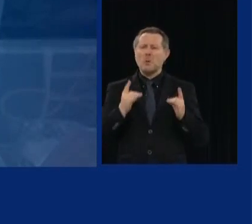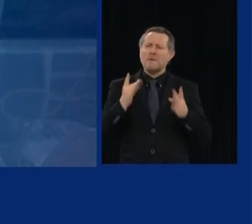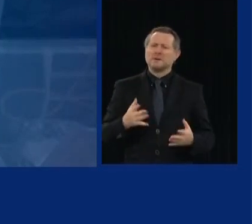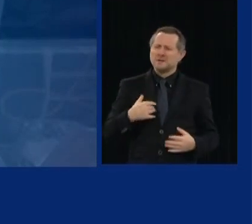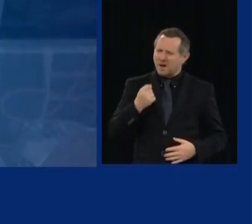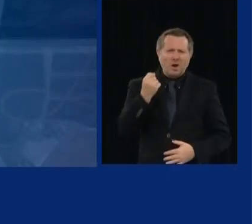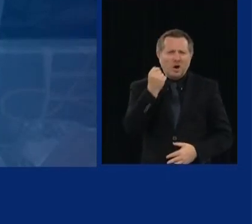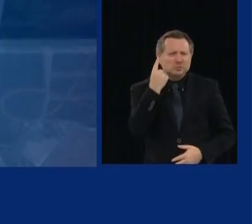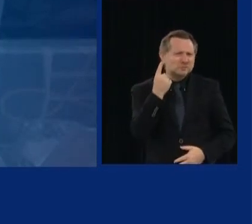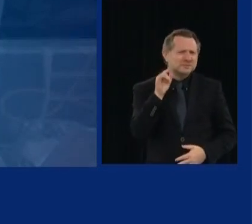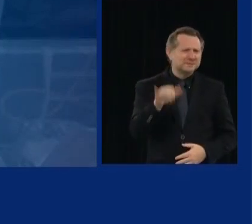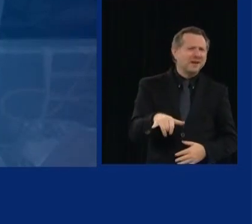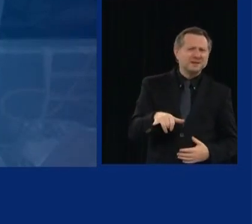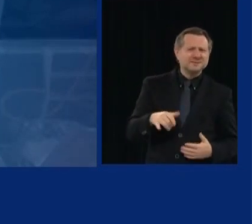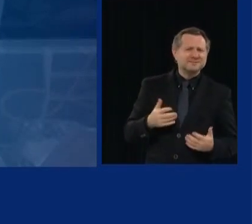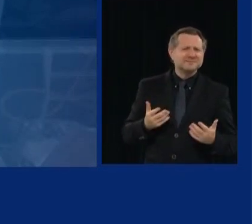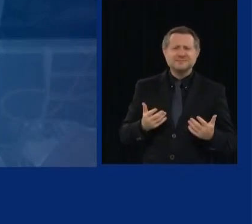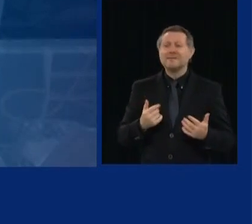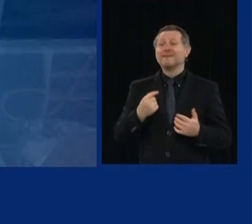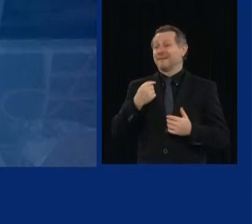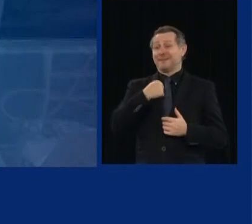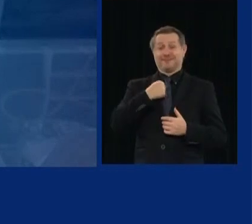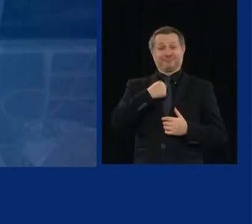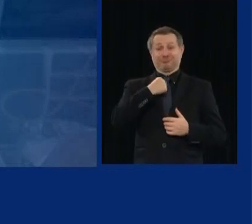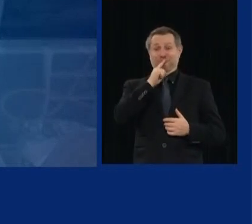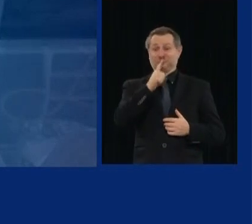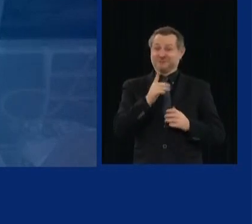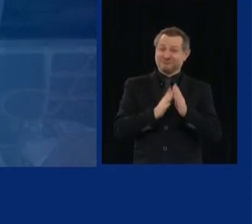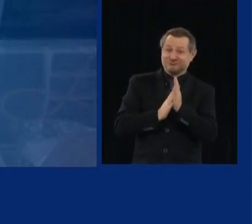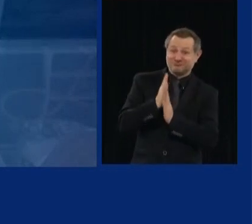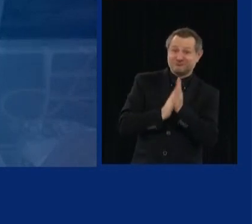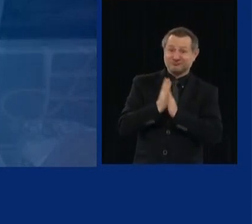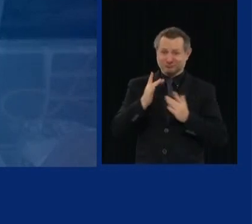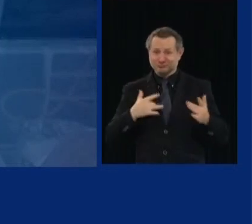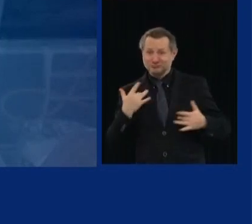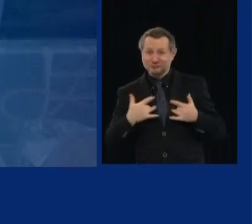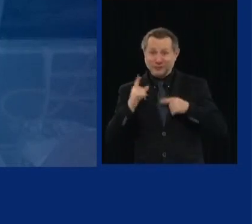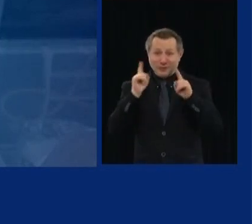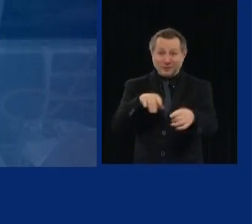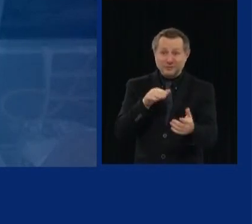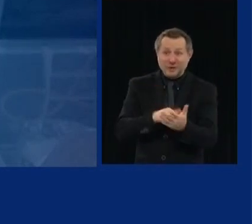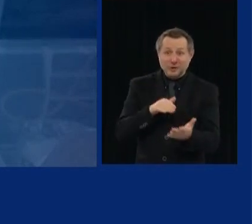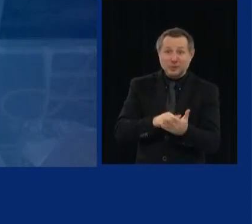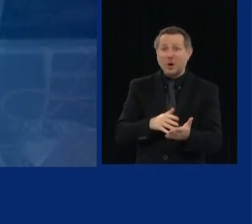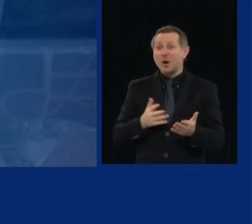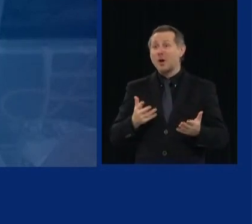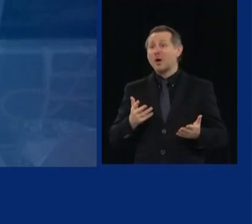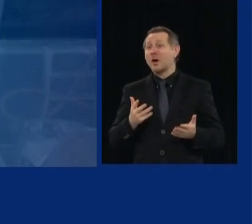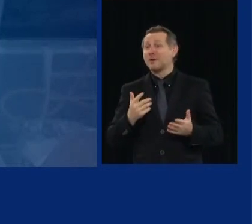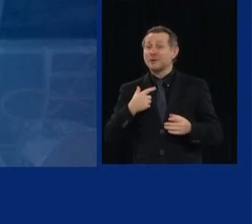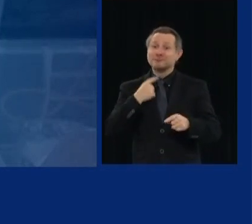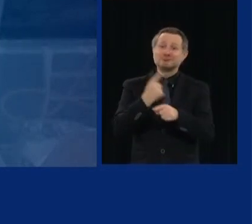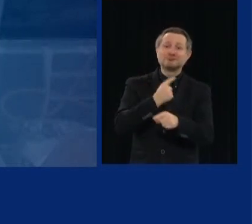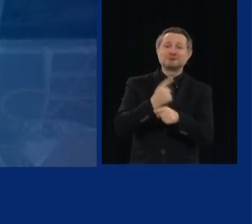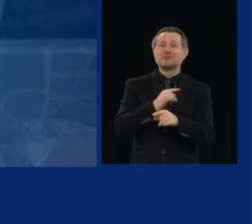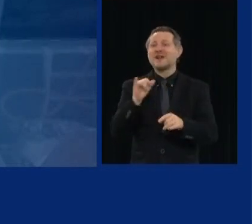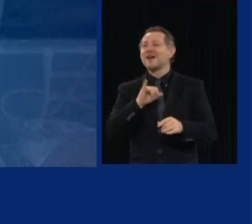BA BUT, THERE IS A RELUCTANCE TO GO TO A DOCTOR'S OFFICE, WHICH I UNDERSTAND.